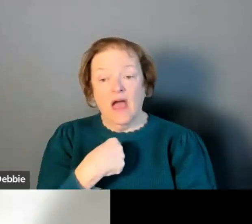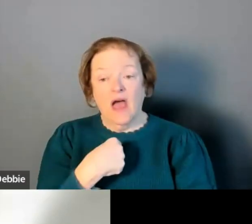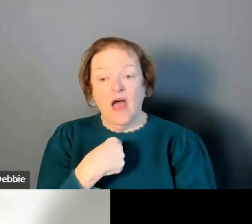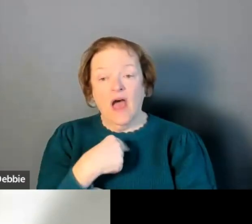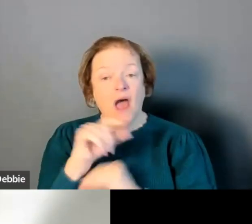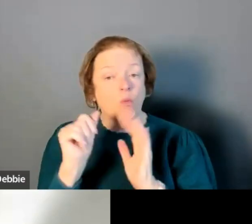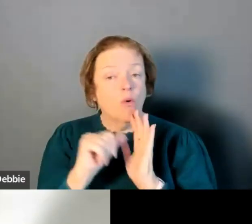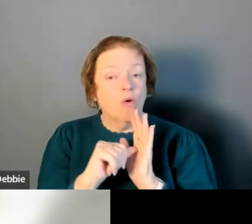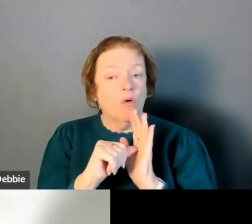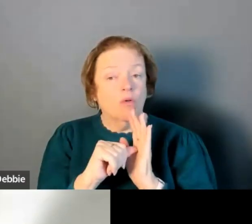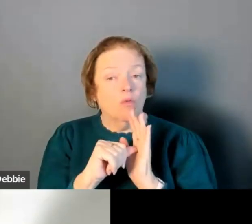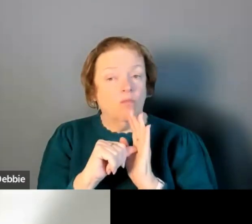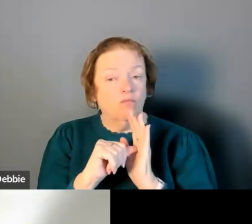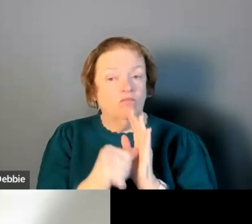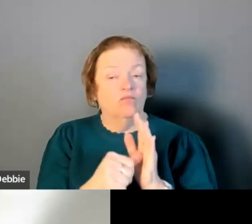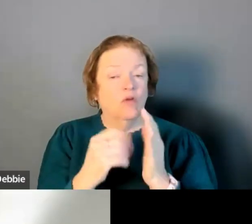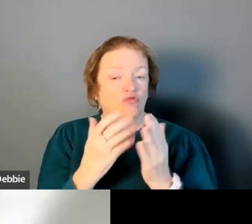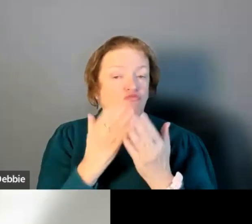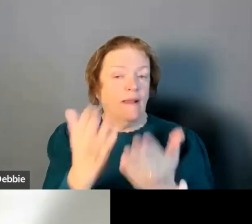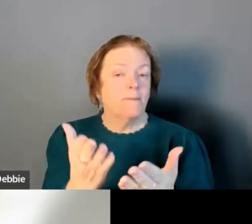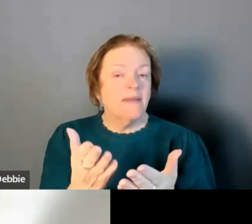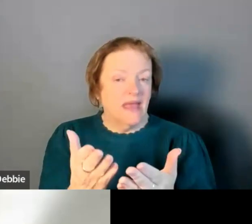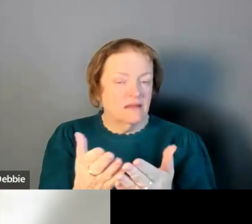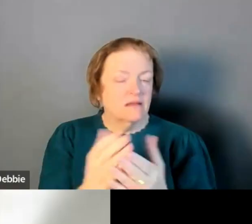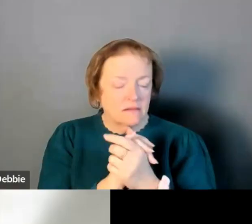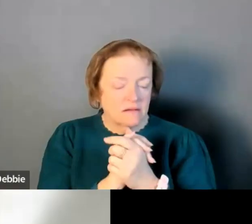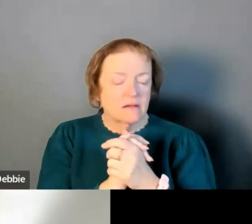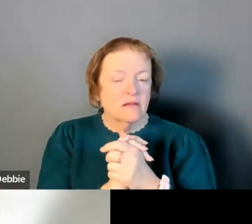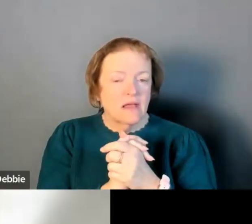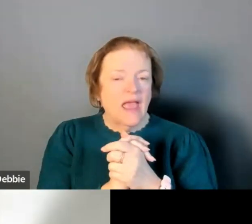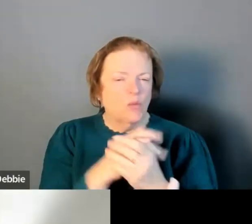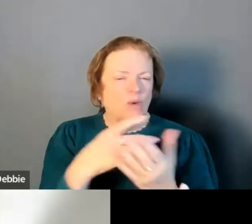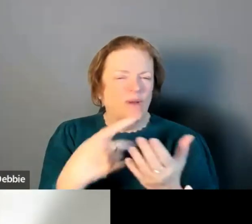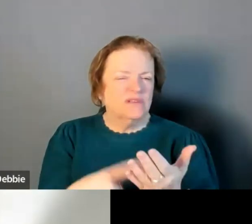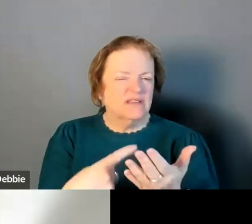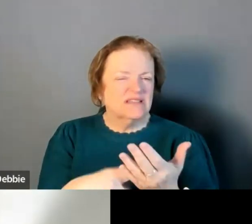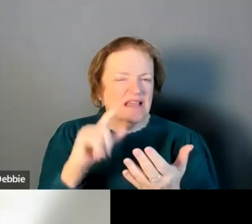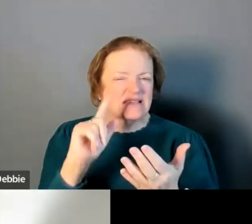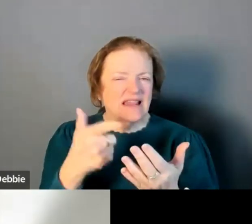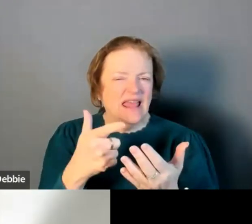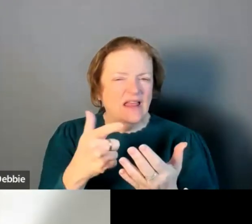and we can talk about it in detail later, or however long we have.